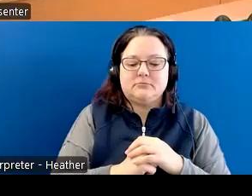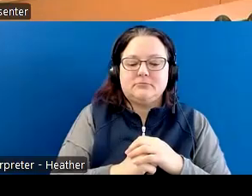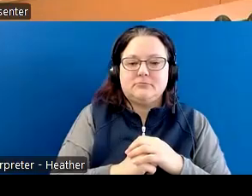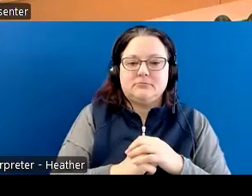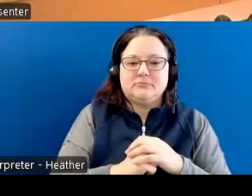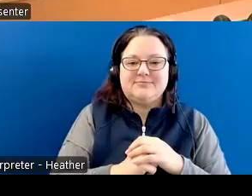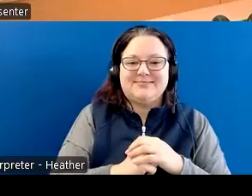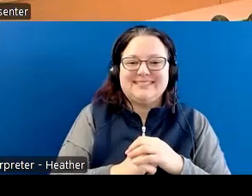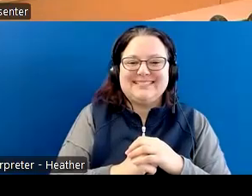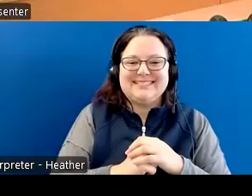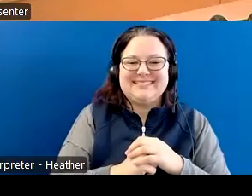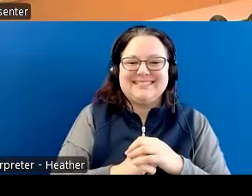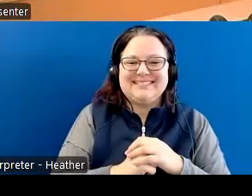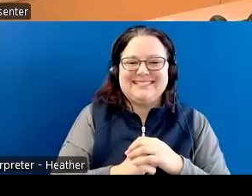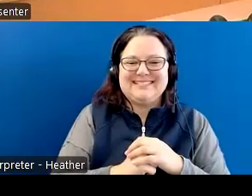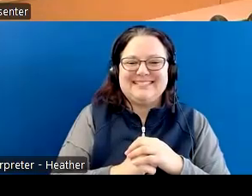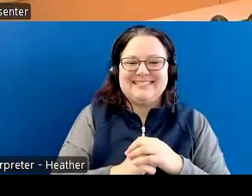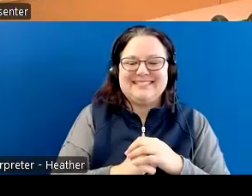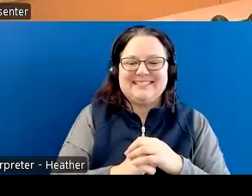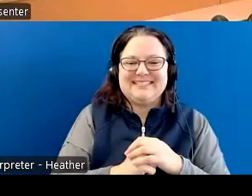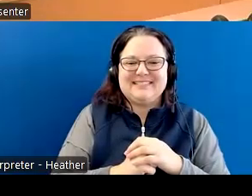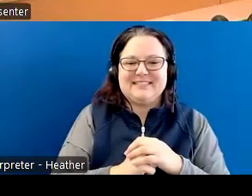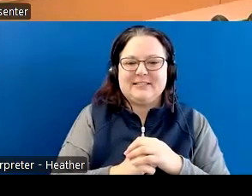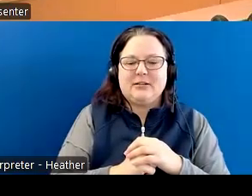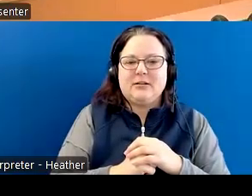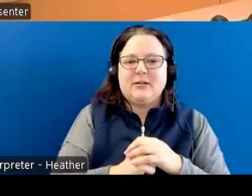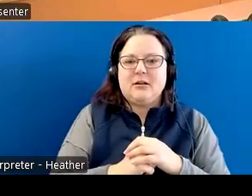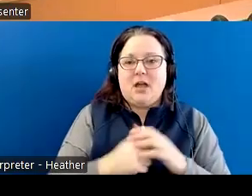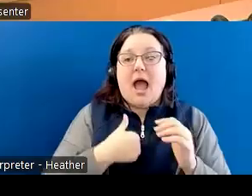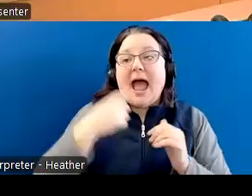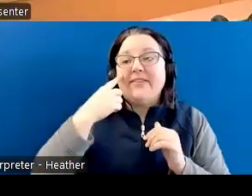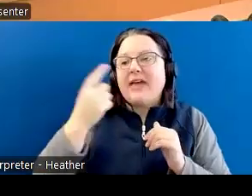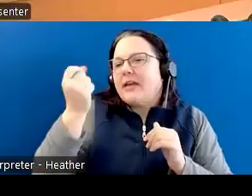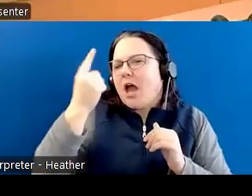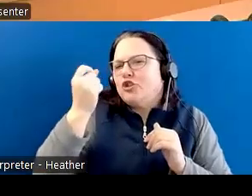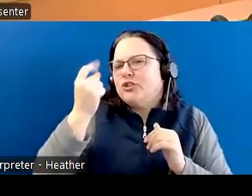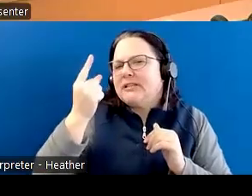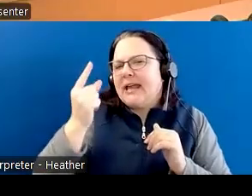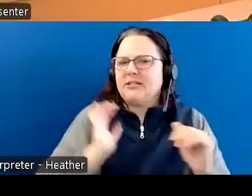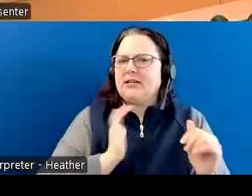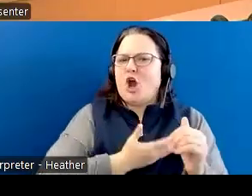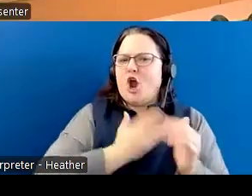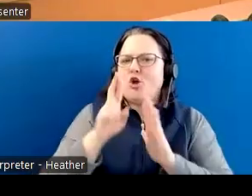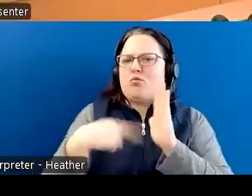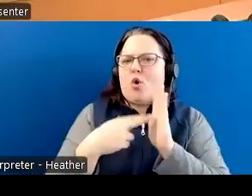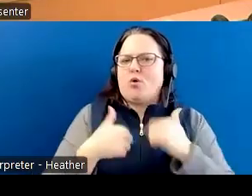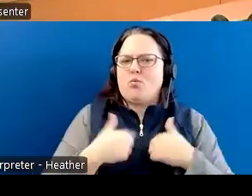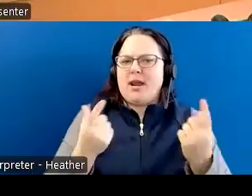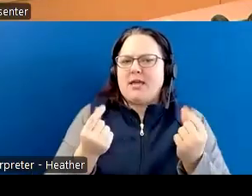Oh, I feel like um just understanding what our role is and what we do and